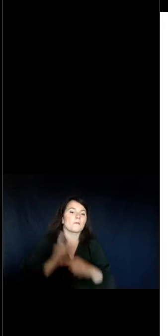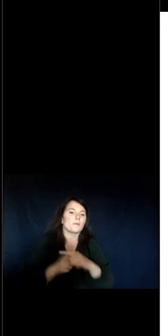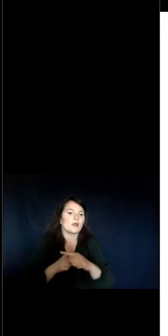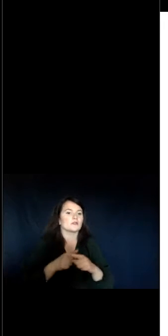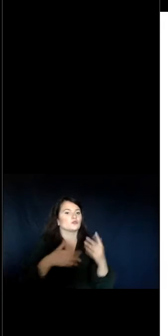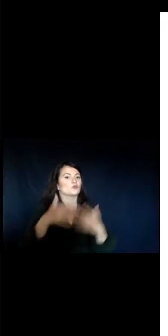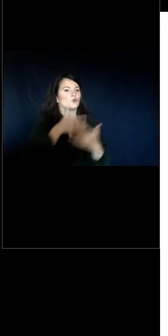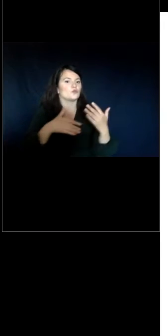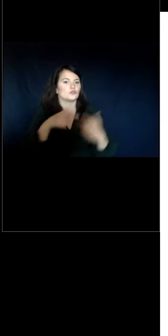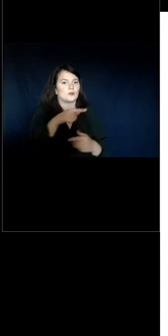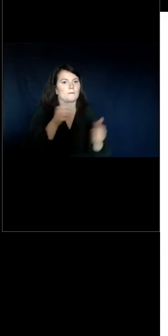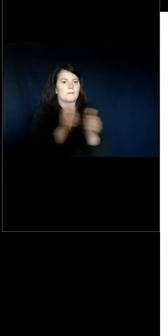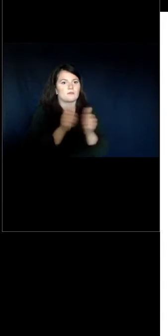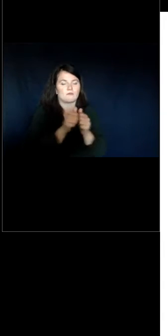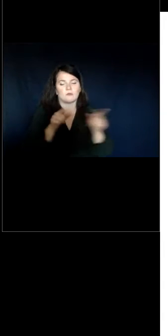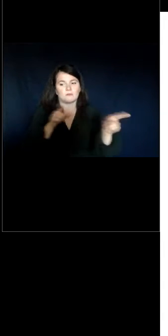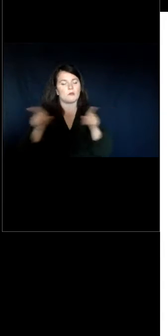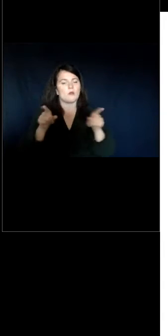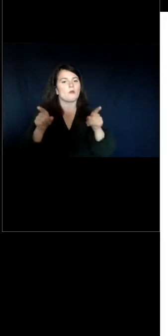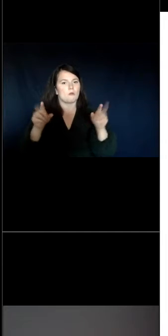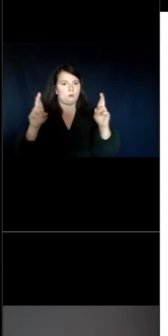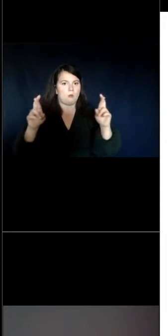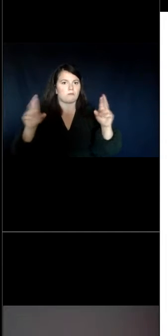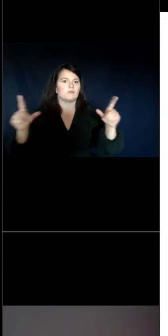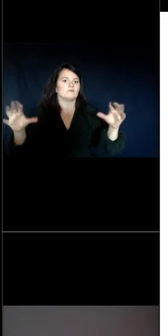And of course when it comes to the policy framework,